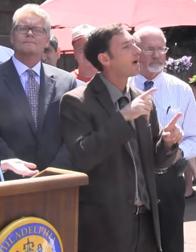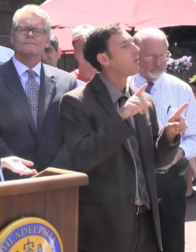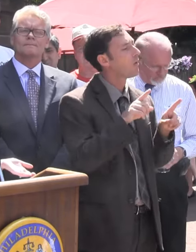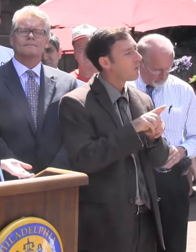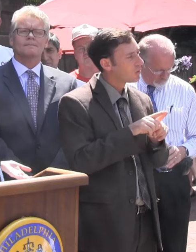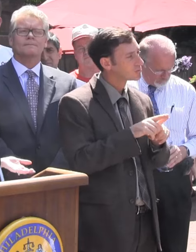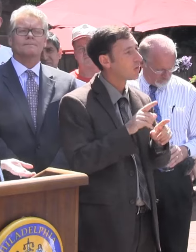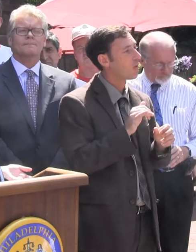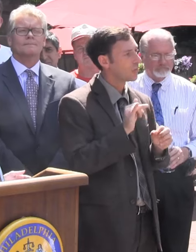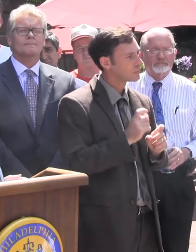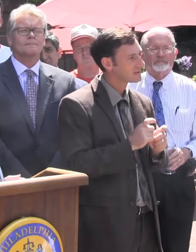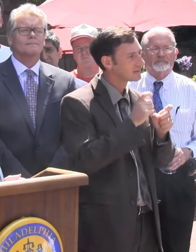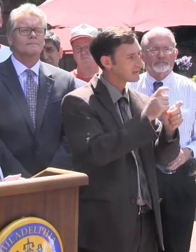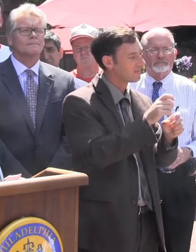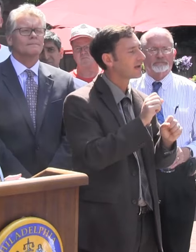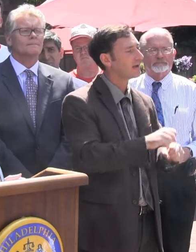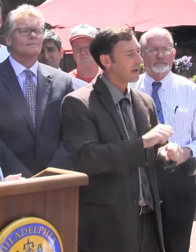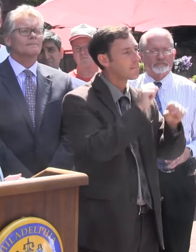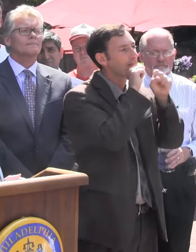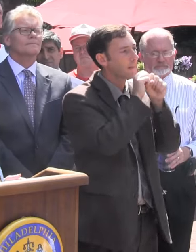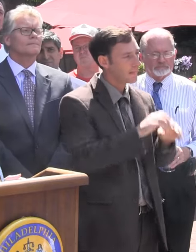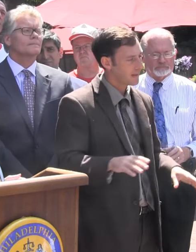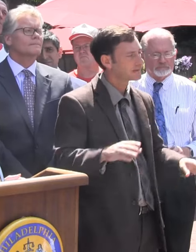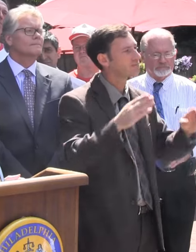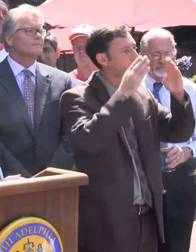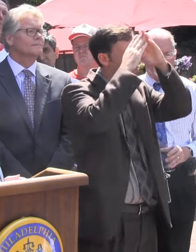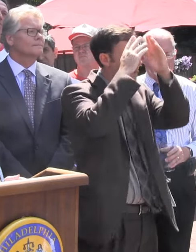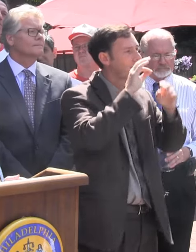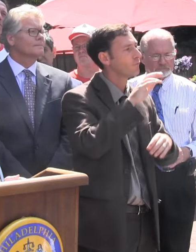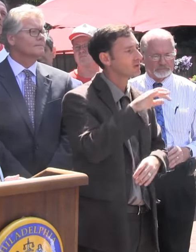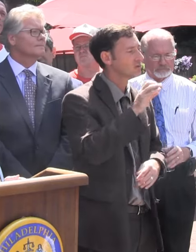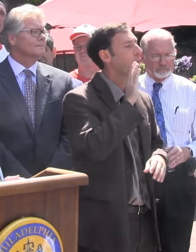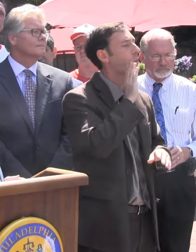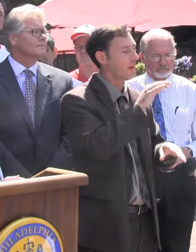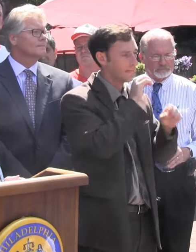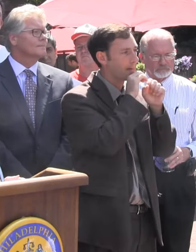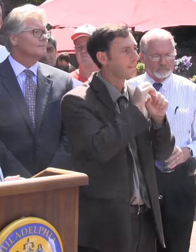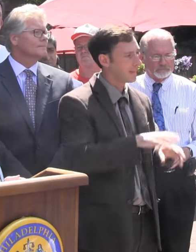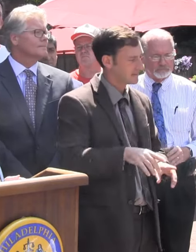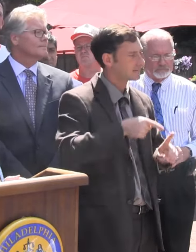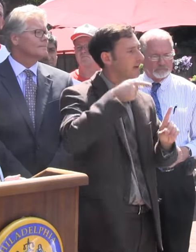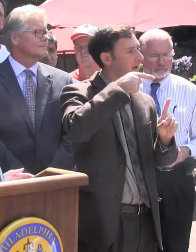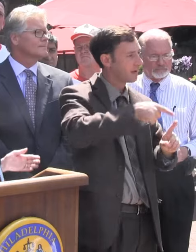those gifts can be blessed by Pope Francis, they will be blessed by him when he offers